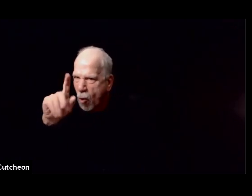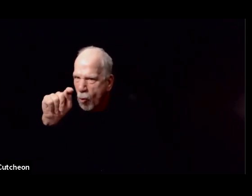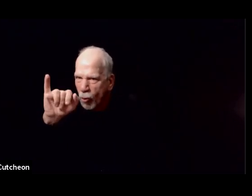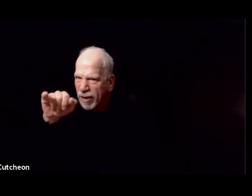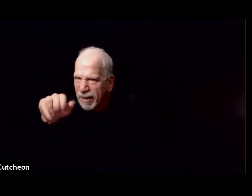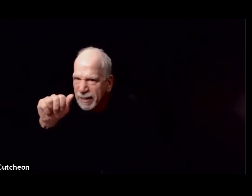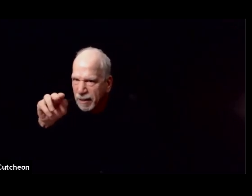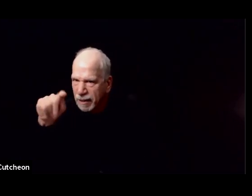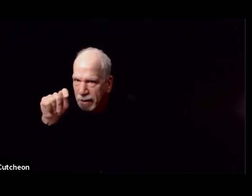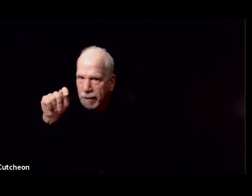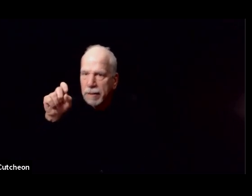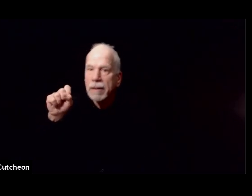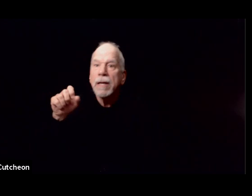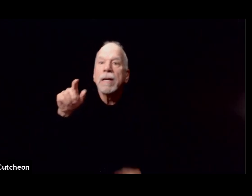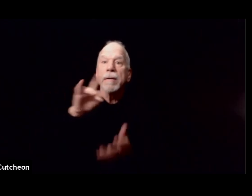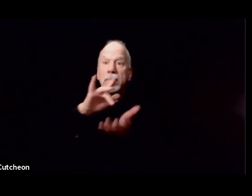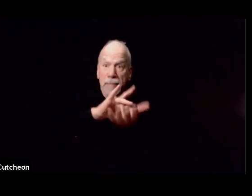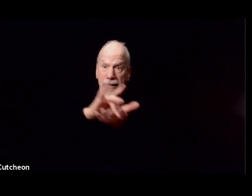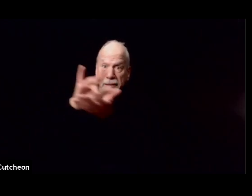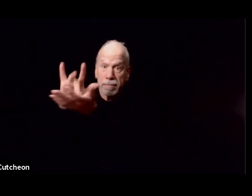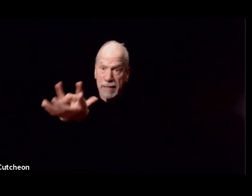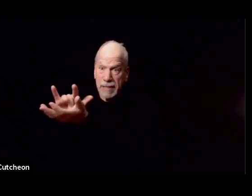patients at bay all these things are making a difference now and as we buy more time with our social distancing and the other measures we put into place each week that goes by we